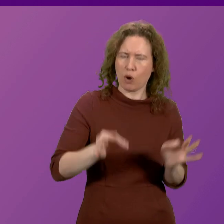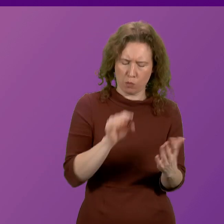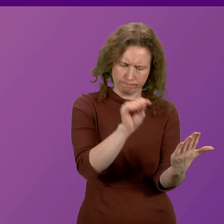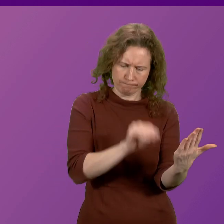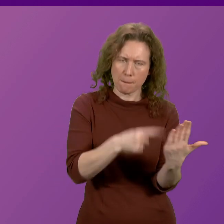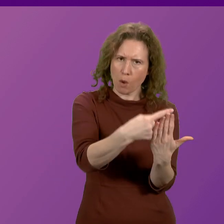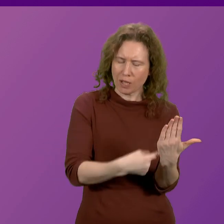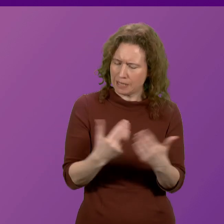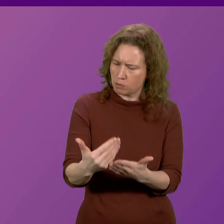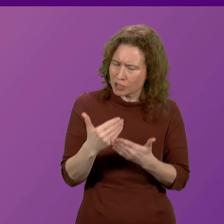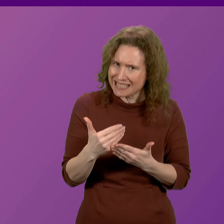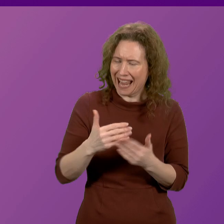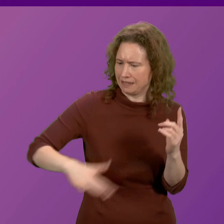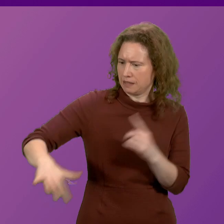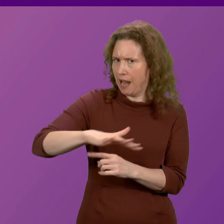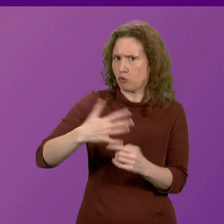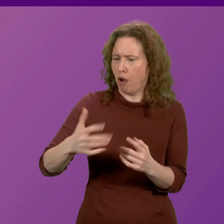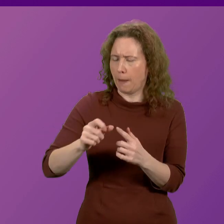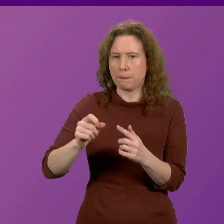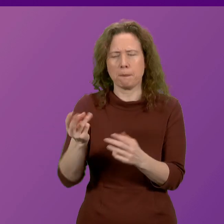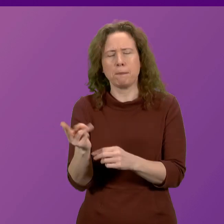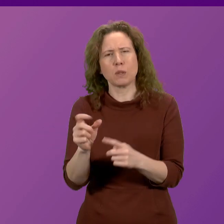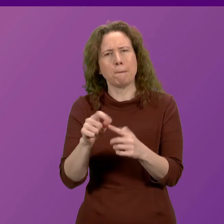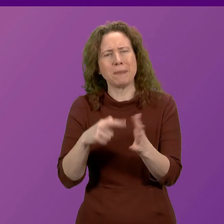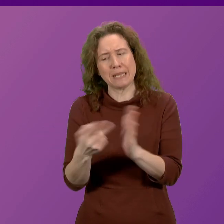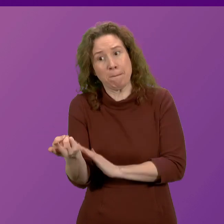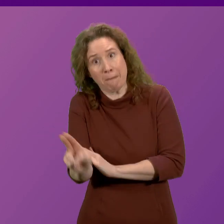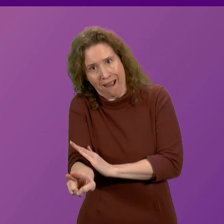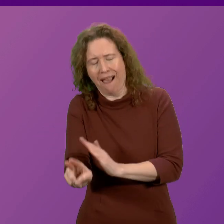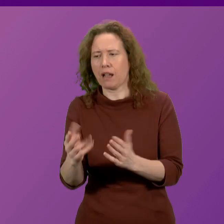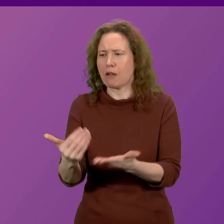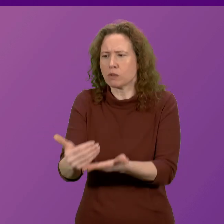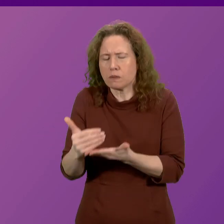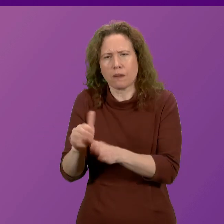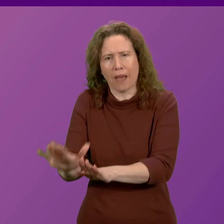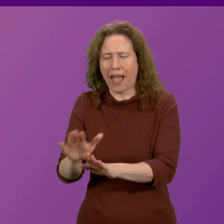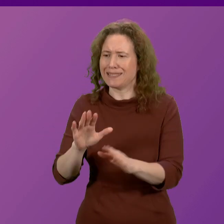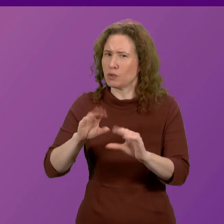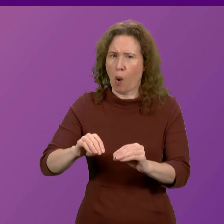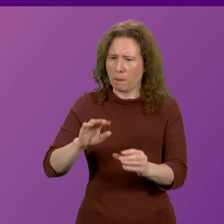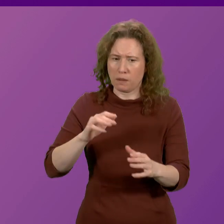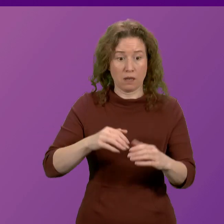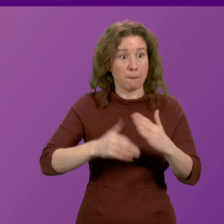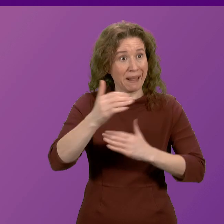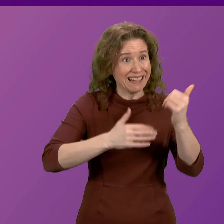protect carbon-rich soils, restore peatlands and minimise disturbance to soils from development.